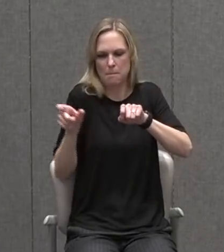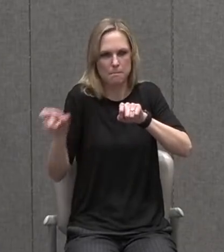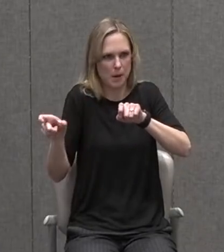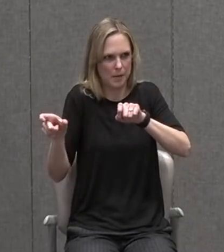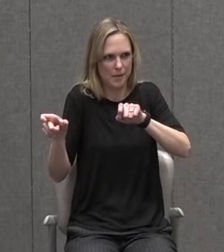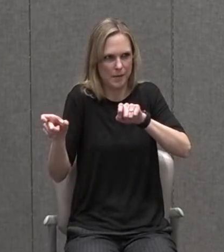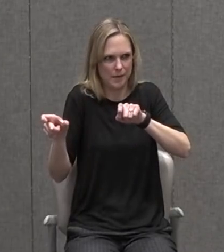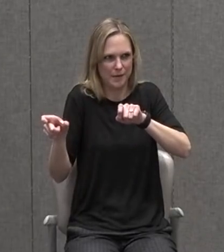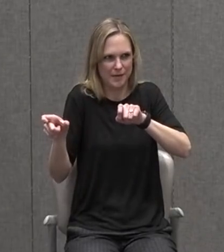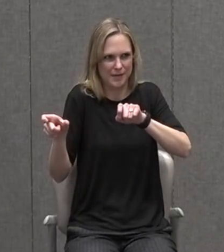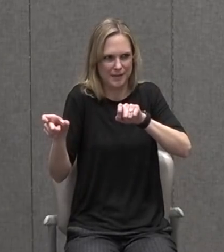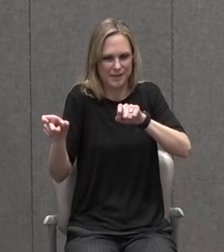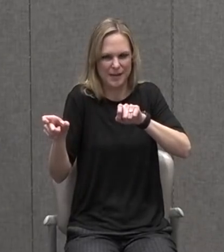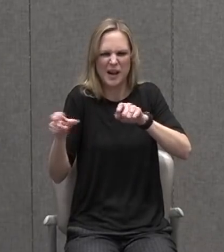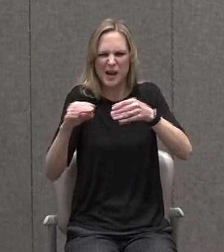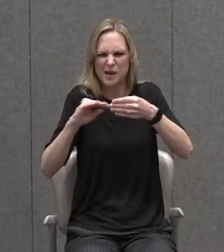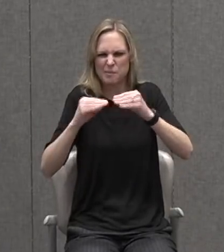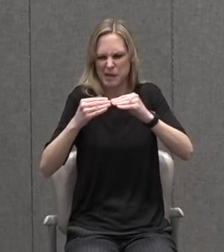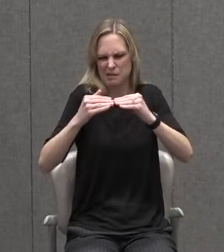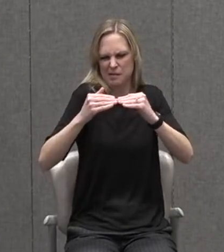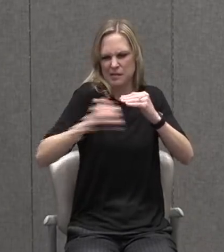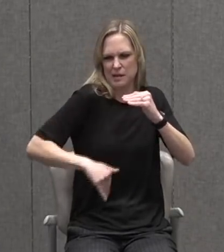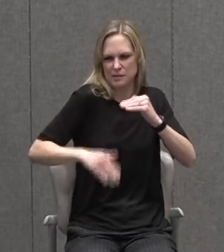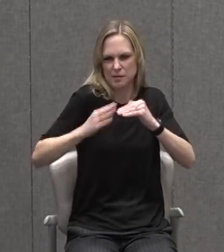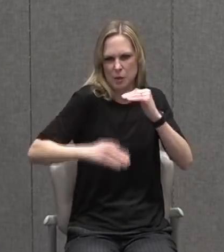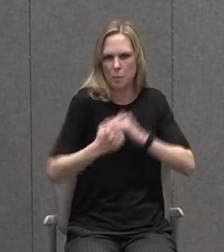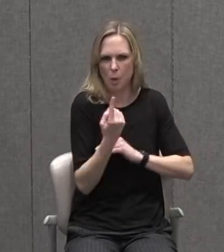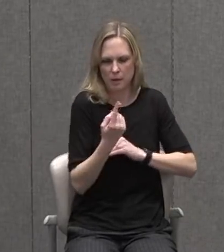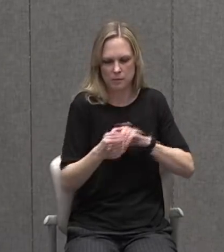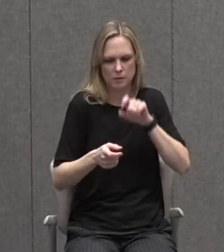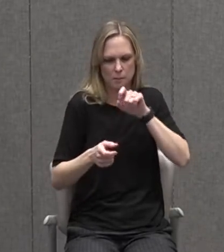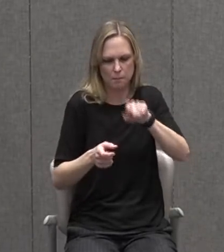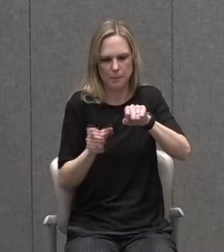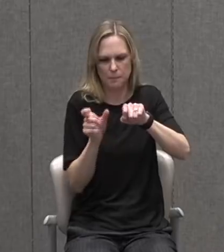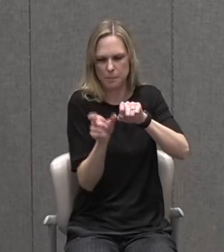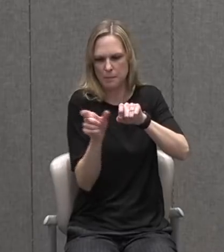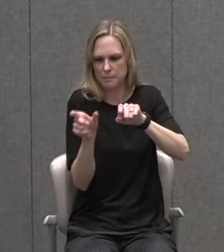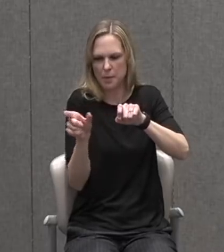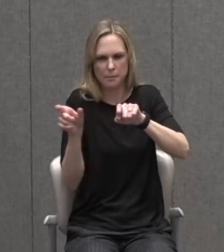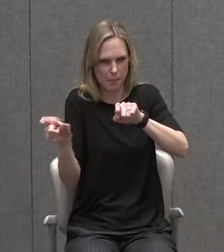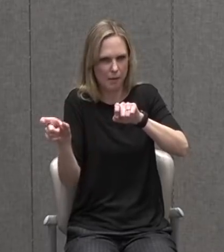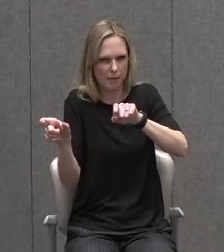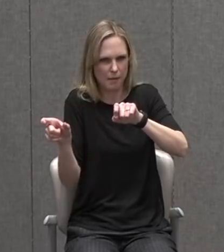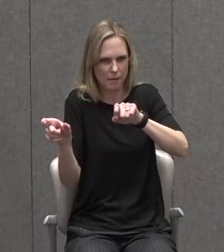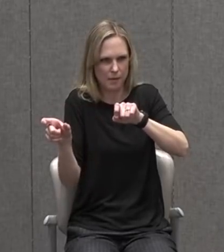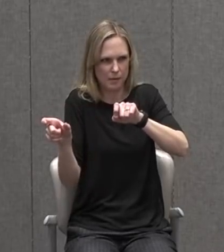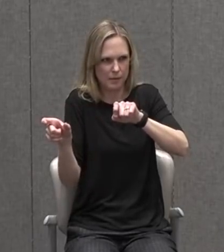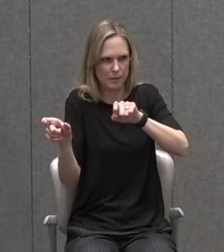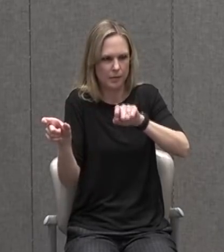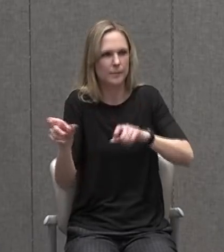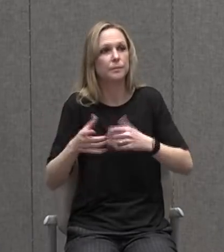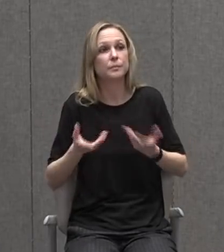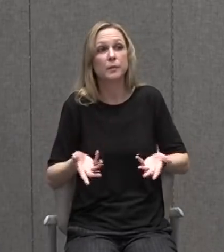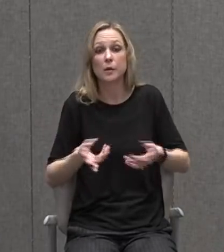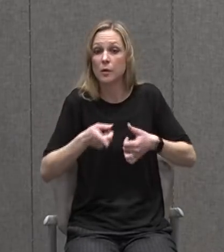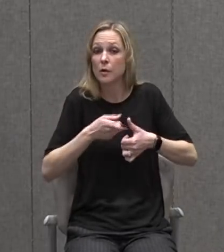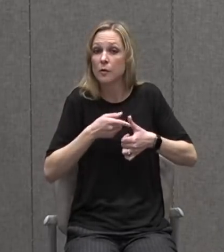it's like at the thousandths place. So the first thing that we always do when we are working on our number of the day is,